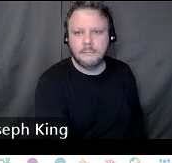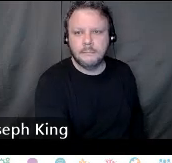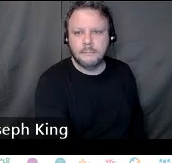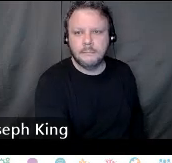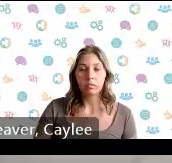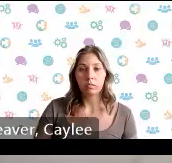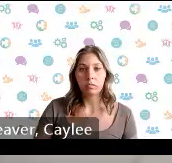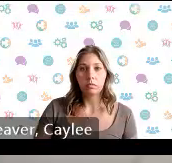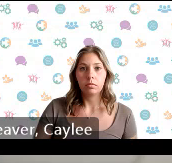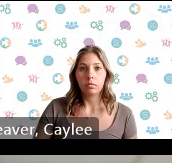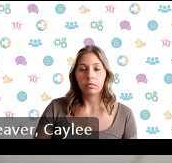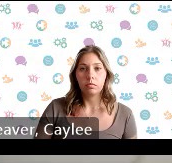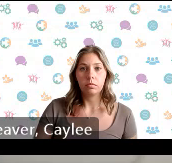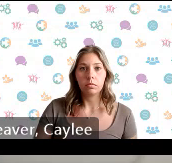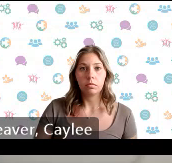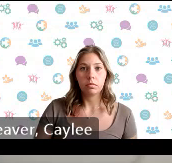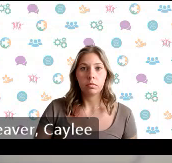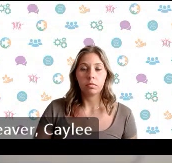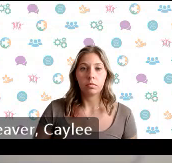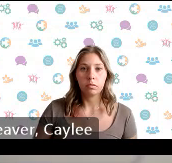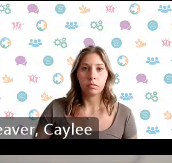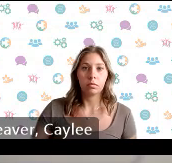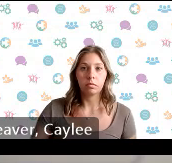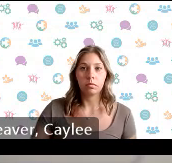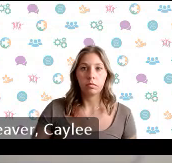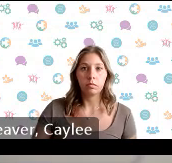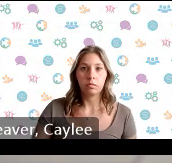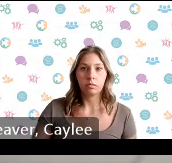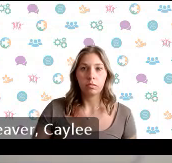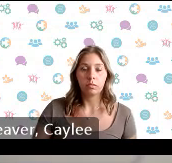exceptionally well-rounded group, one piece of the puzzle I thought we we